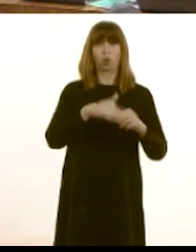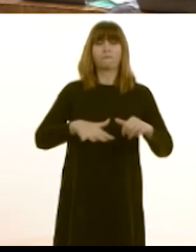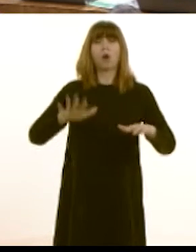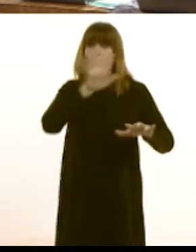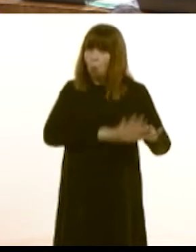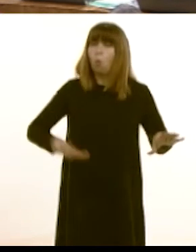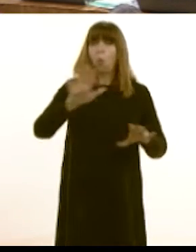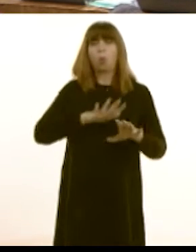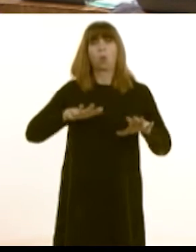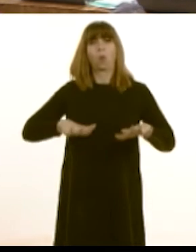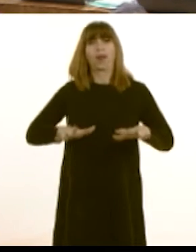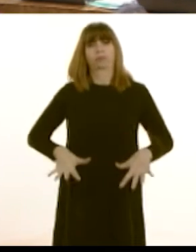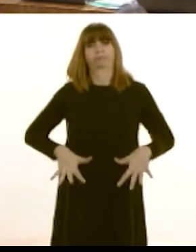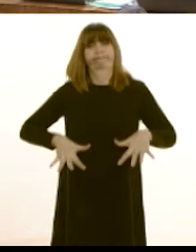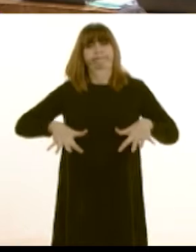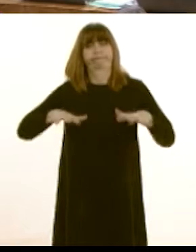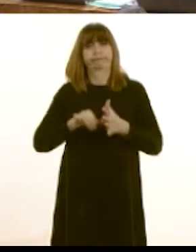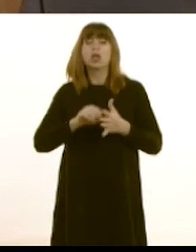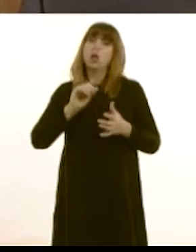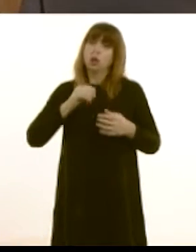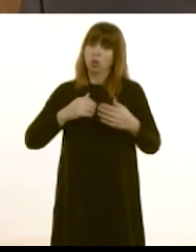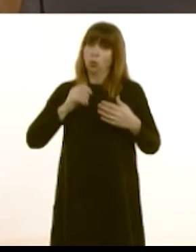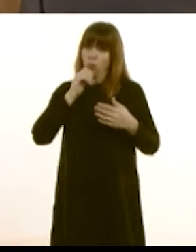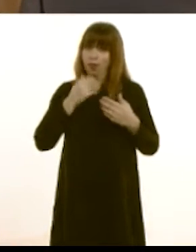Over the lifetime of this Government, we will invest over £33 million in flood and coastal